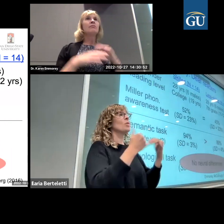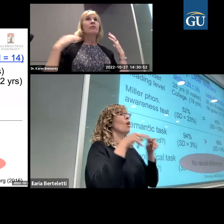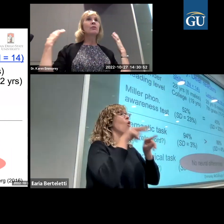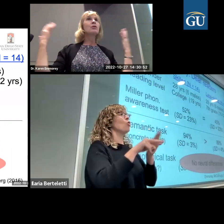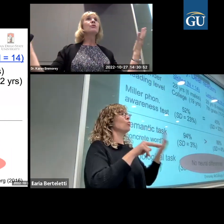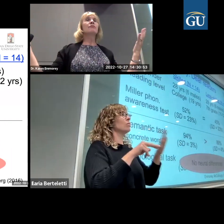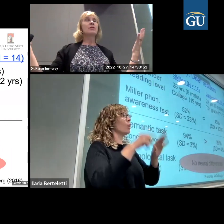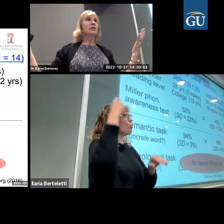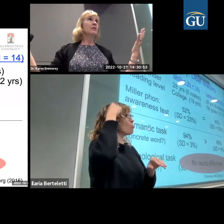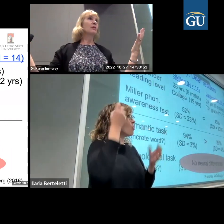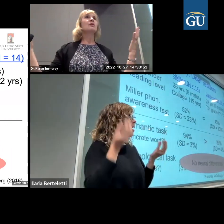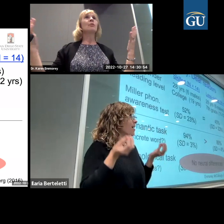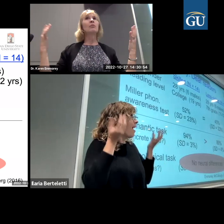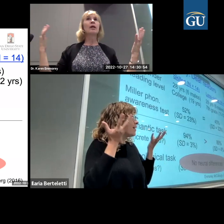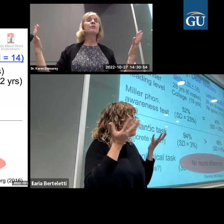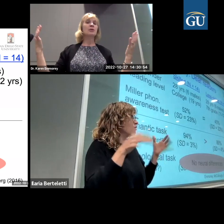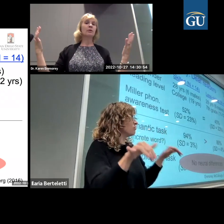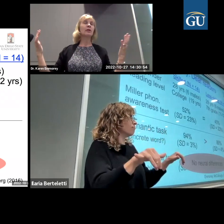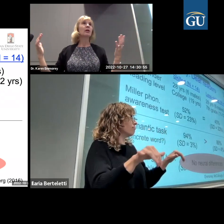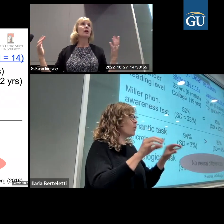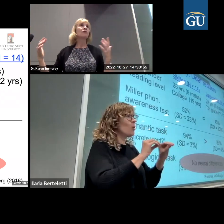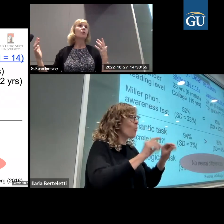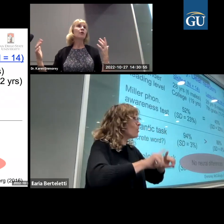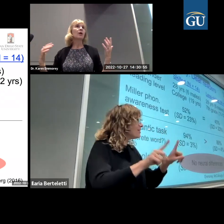But we did see differences for the semantic task